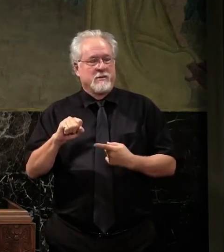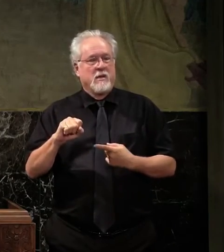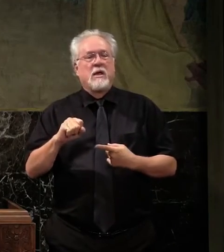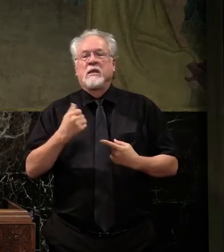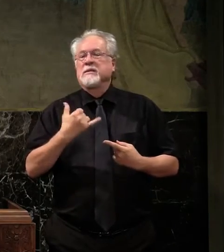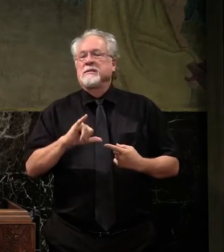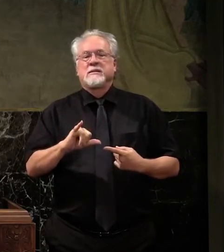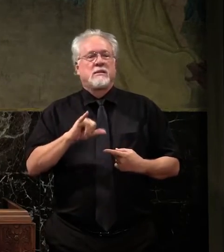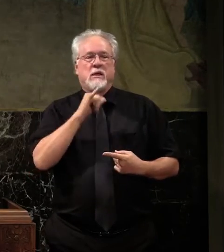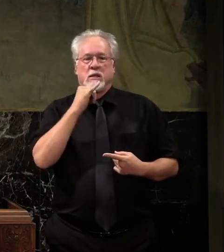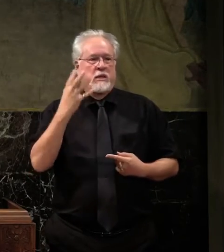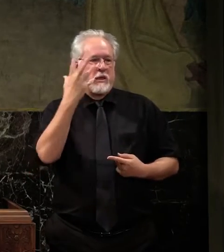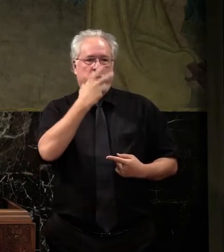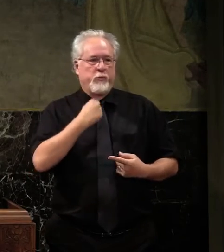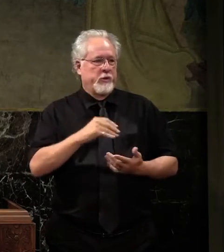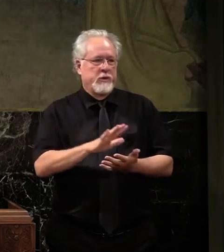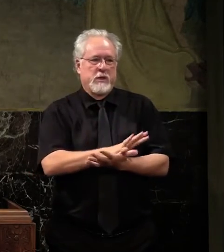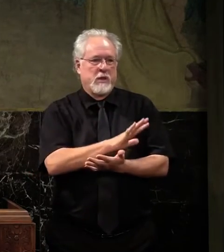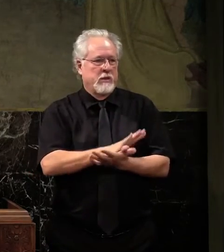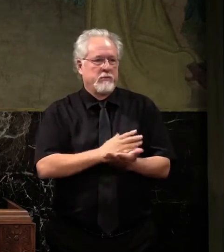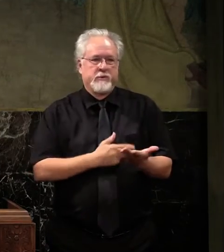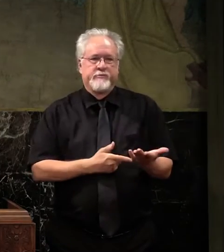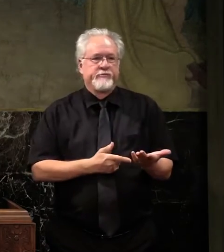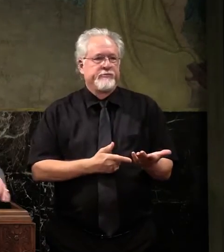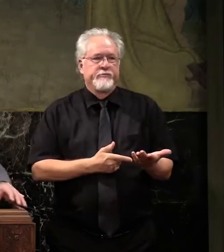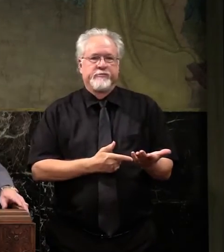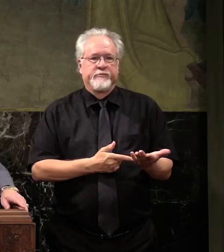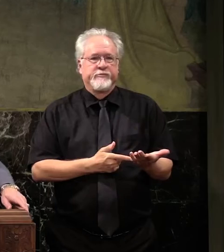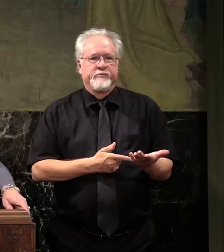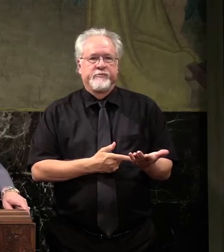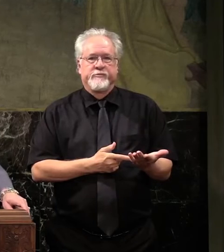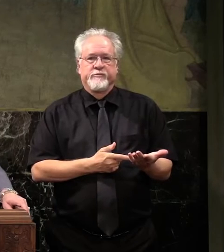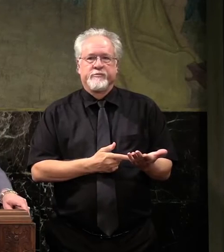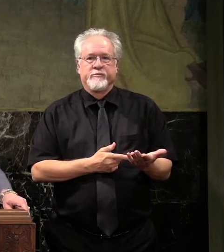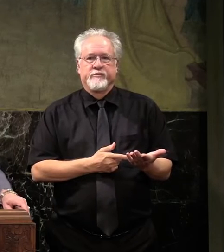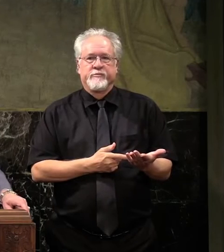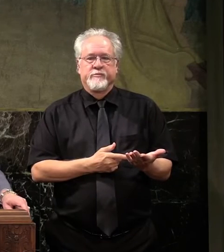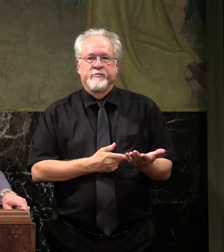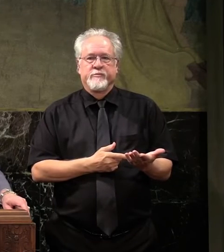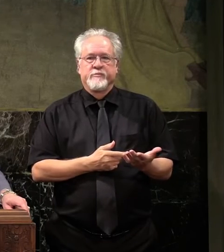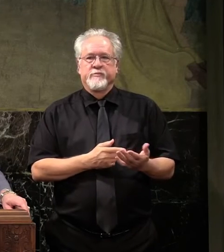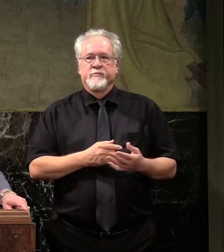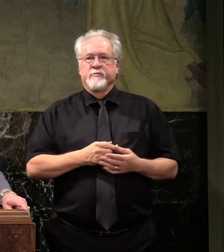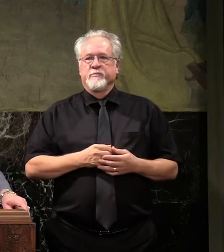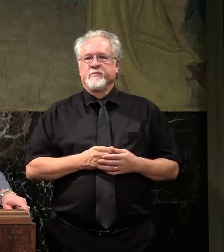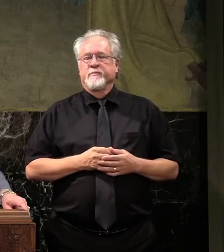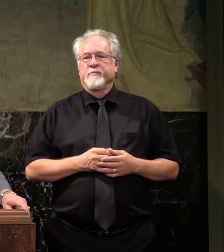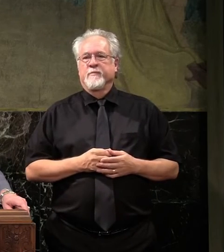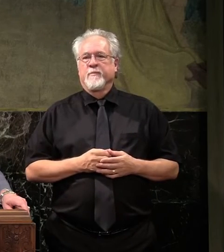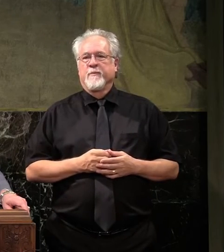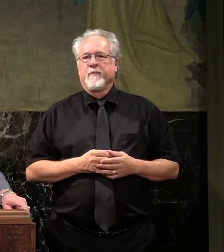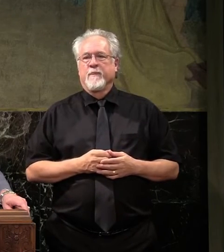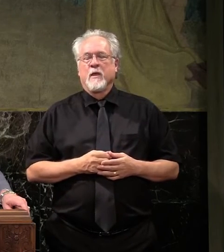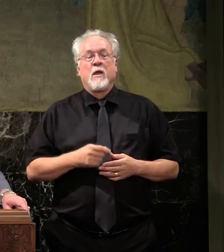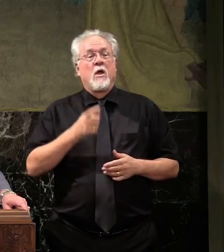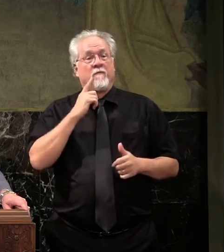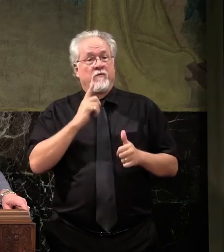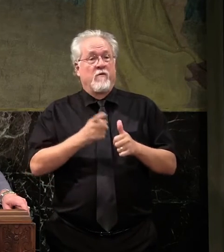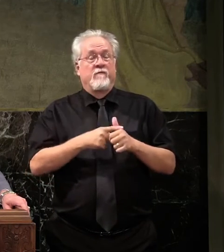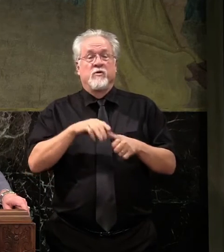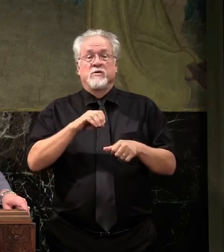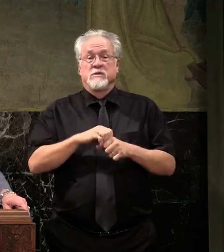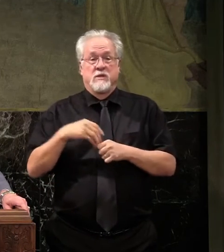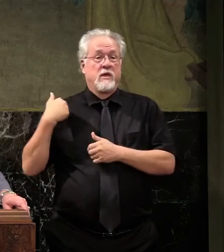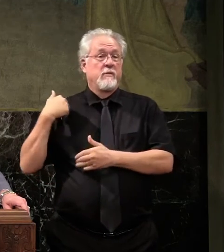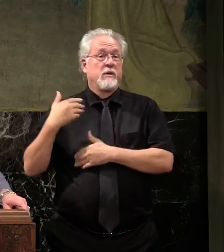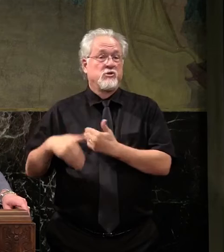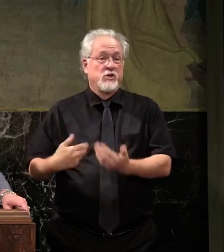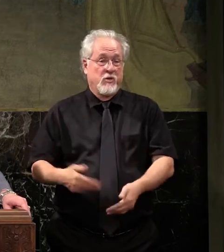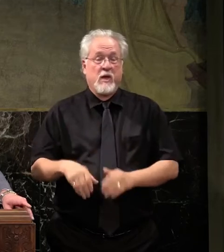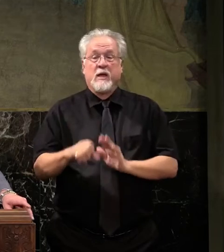not a pretty document for the first time in a generation. State general fund